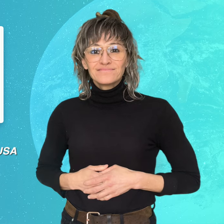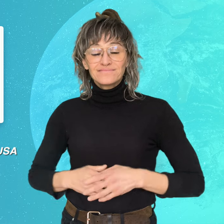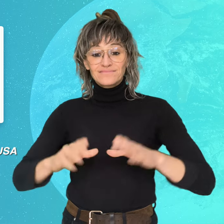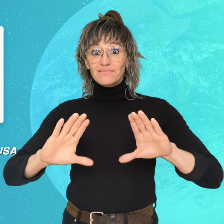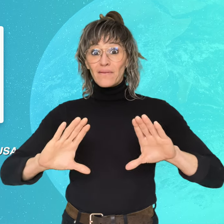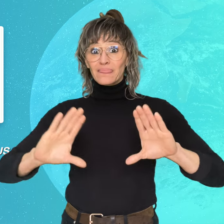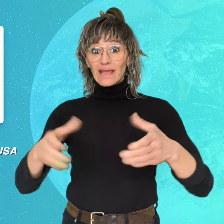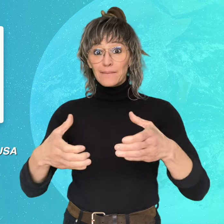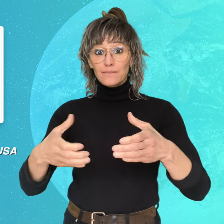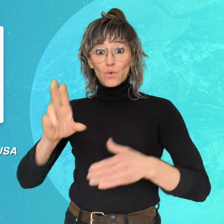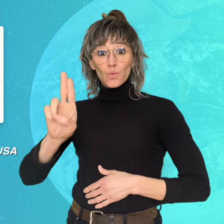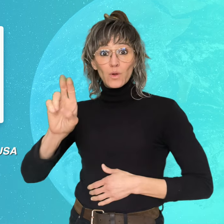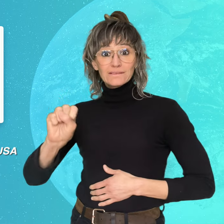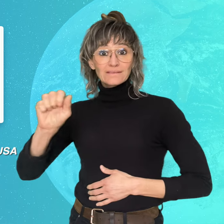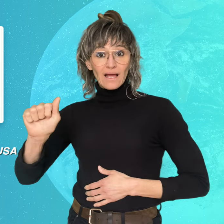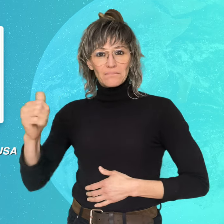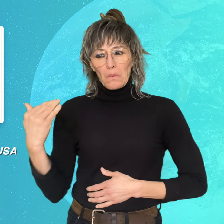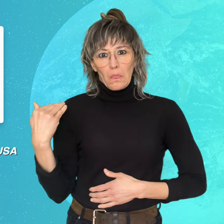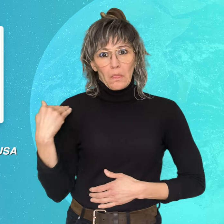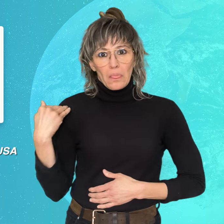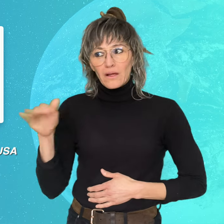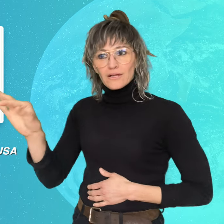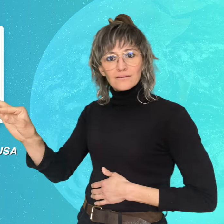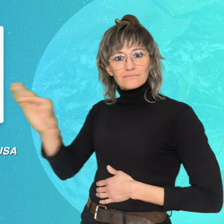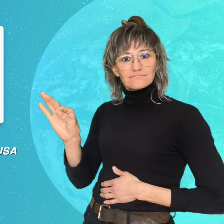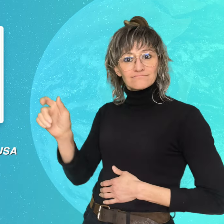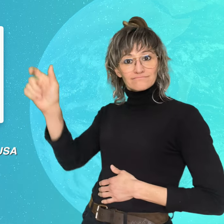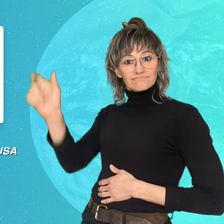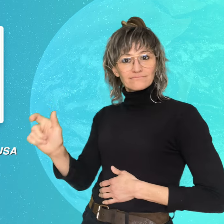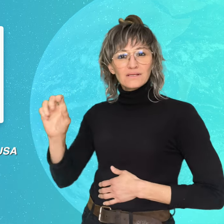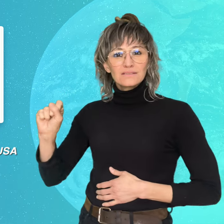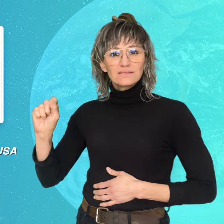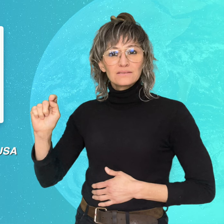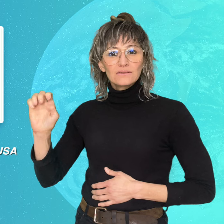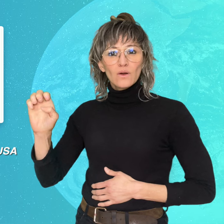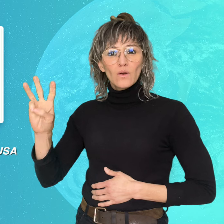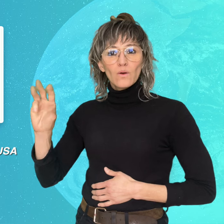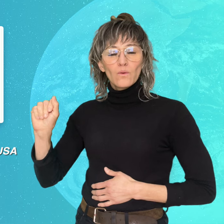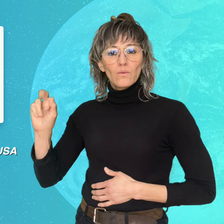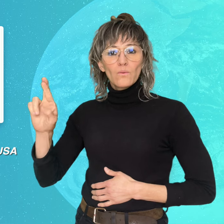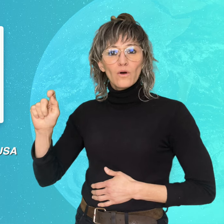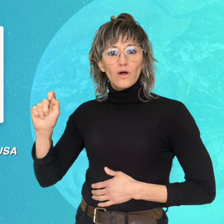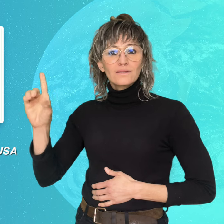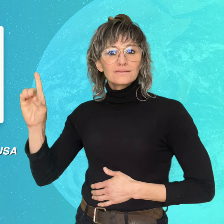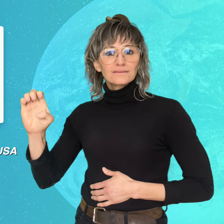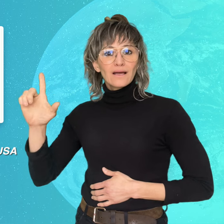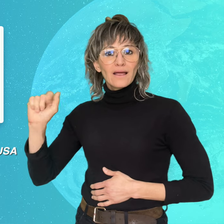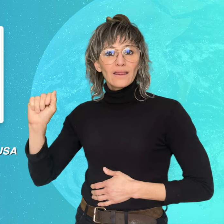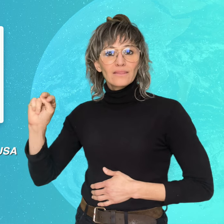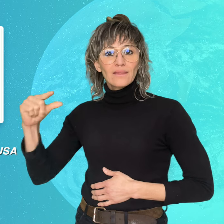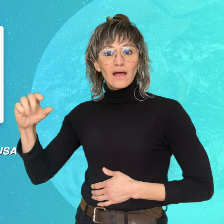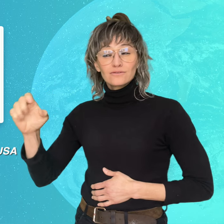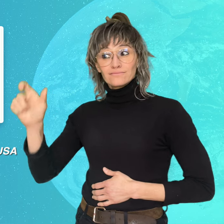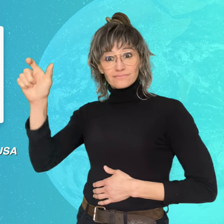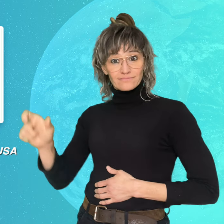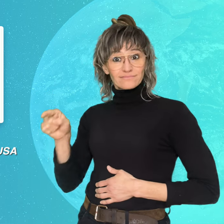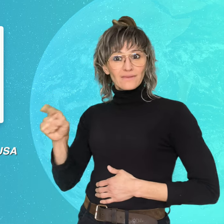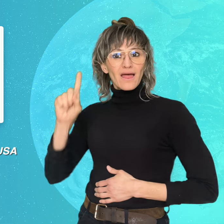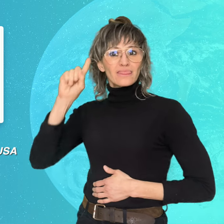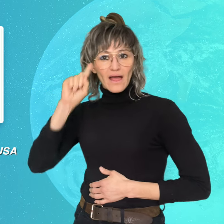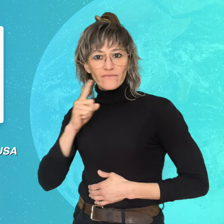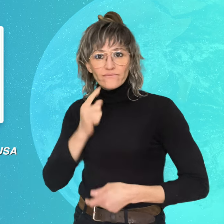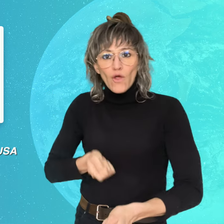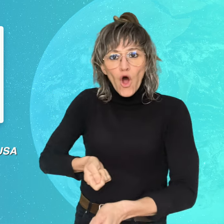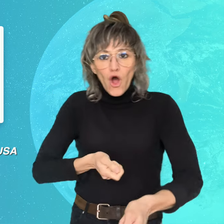Stewart DeLange, a Deaf hockey player from Michigan, was recently